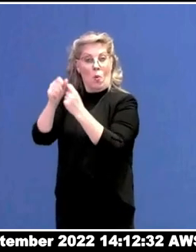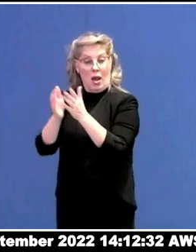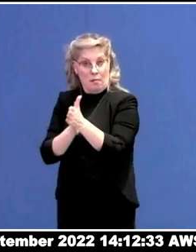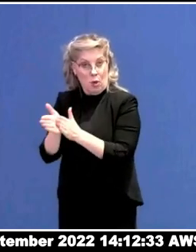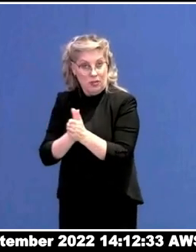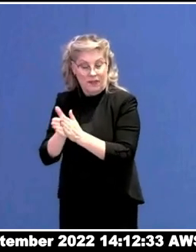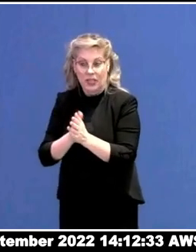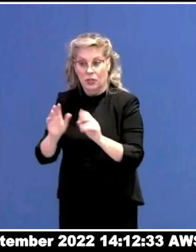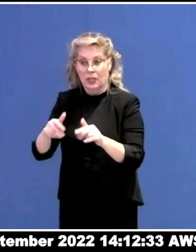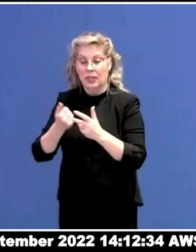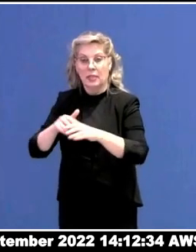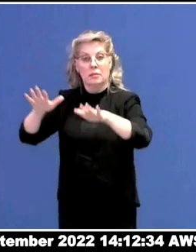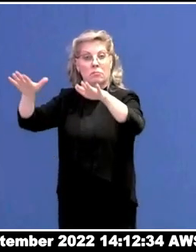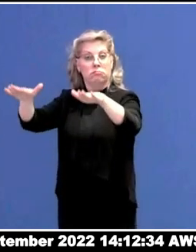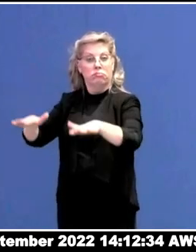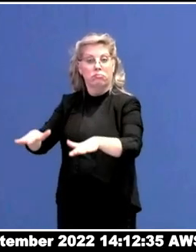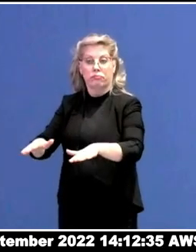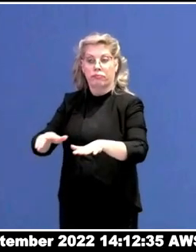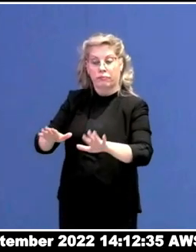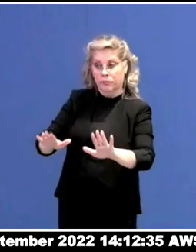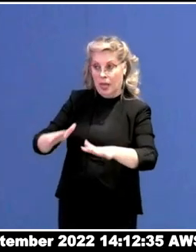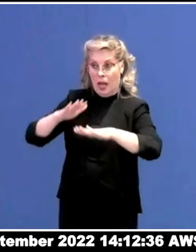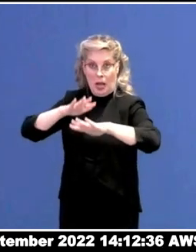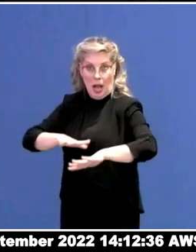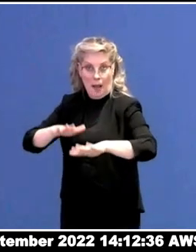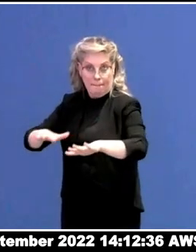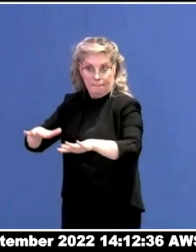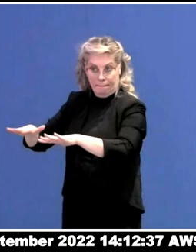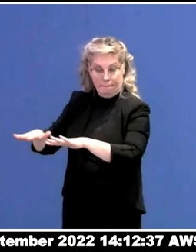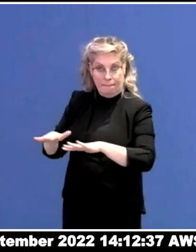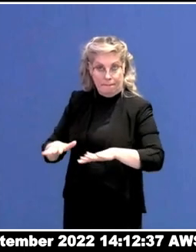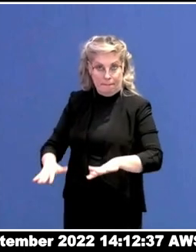We have spoken about community organisations having access to prisoners for various reasons, I understand.